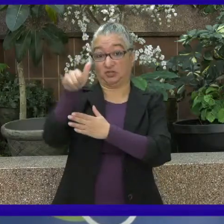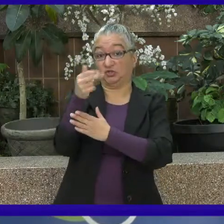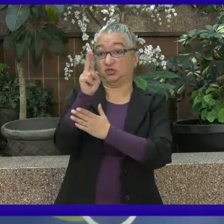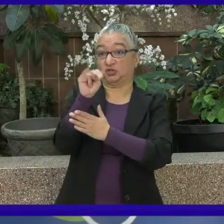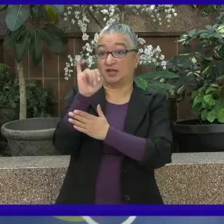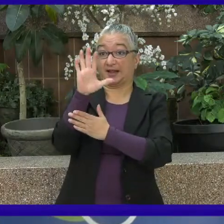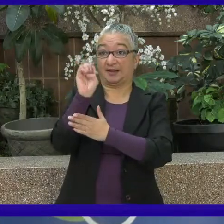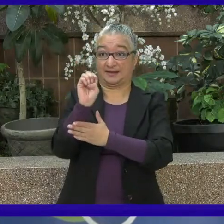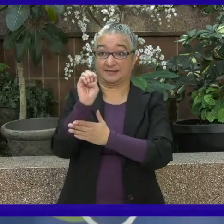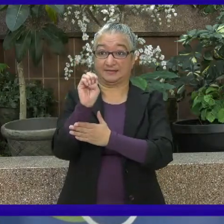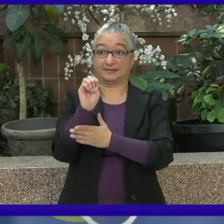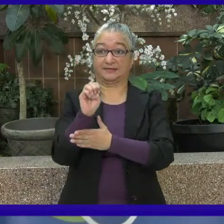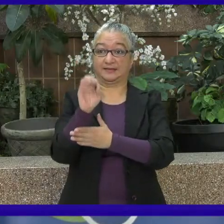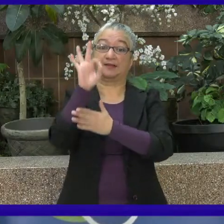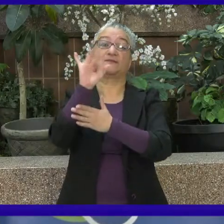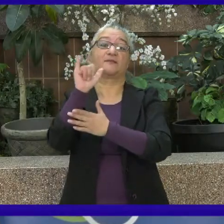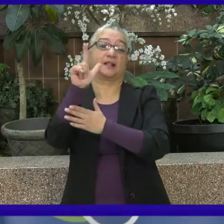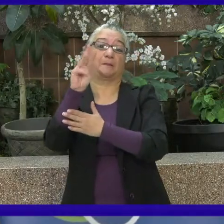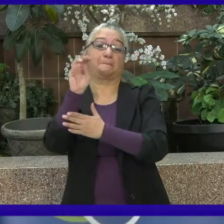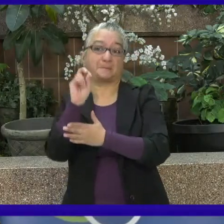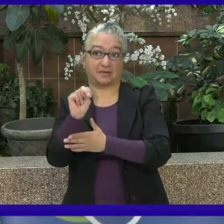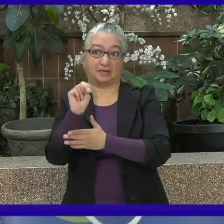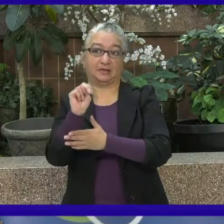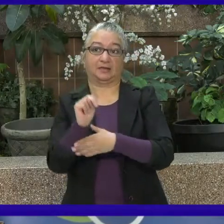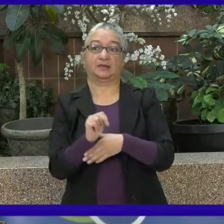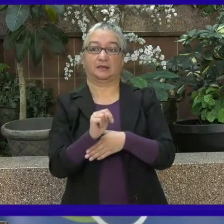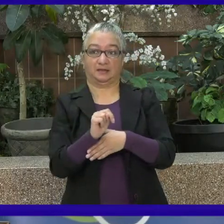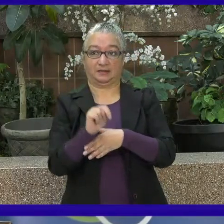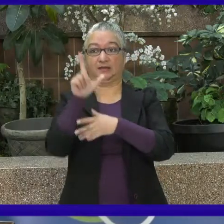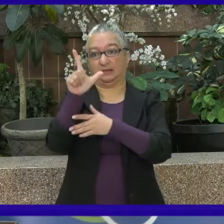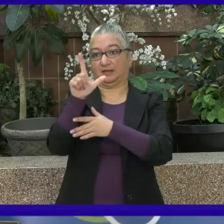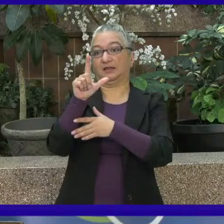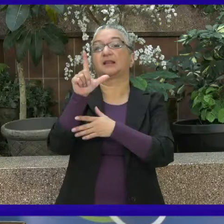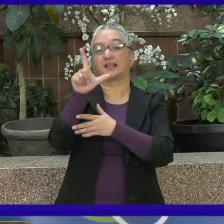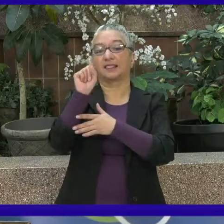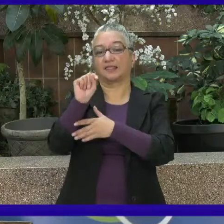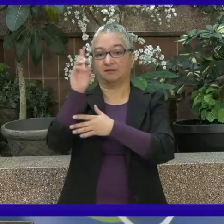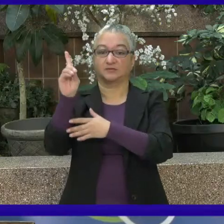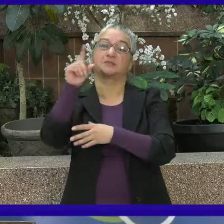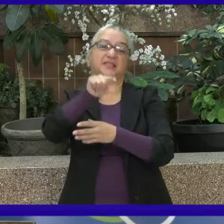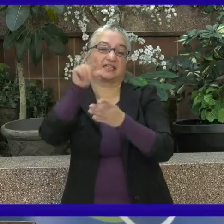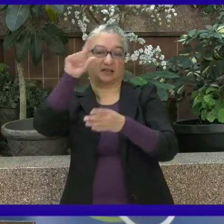both to know that it brings her pride to thank you for your role in the protect mb campaign